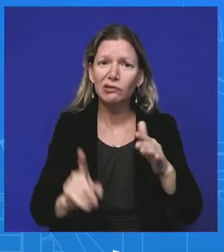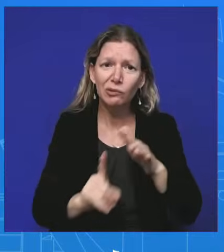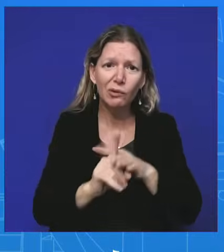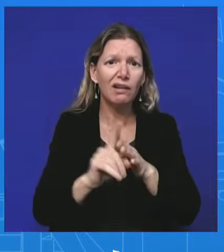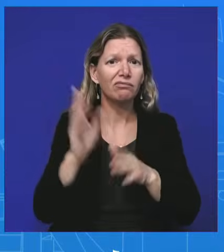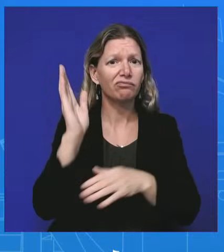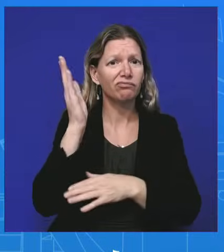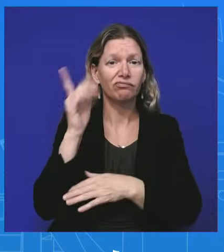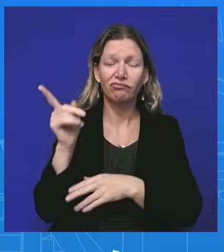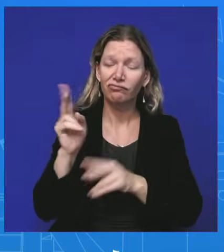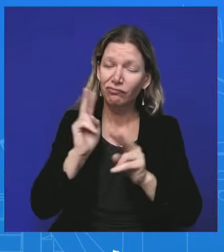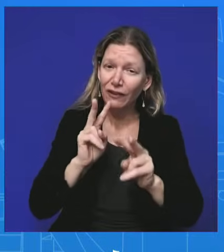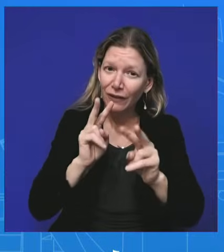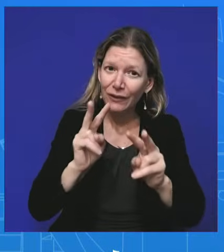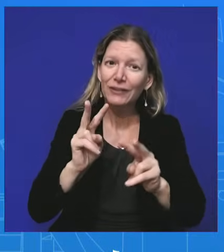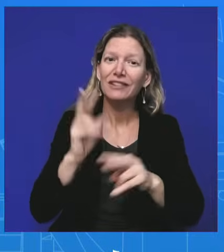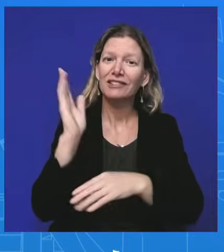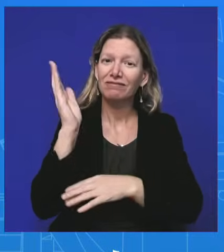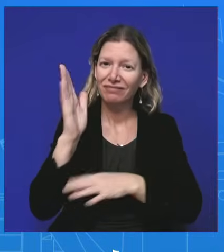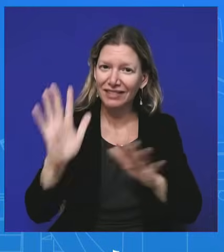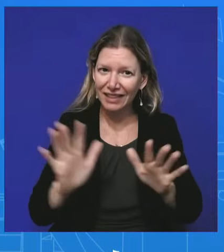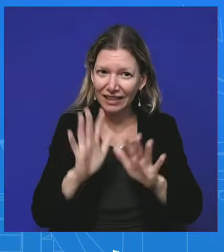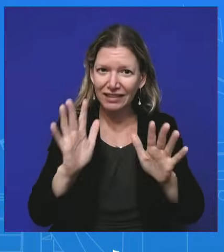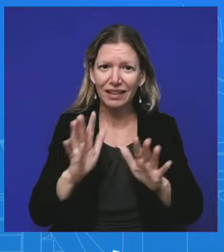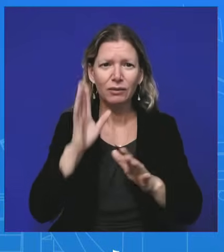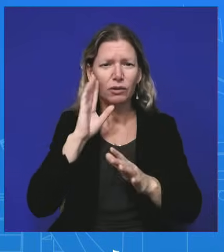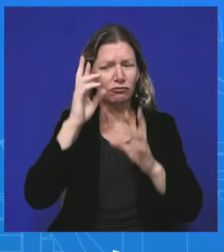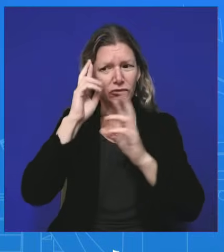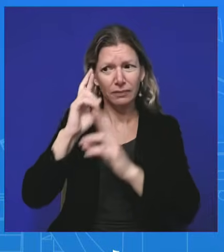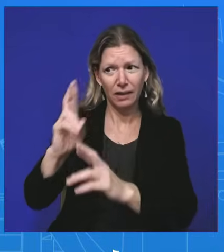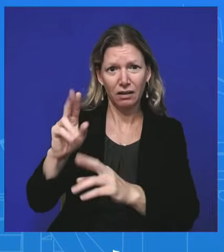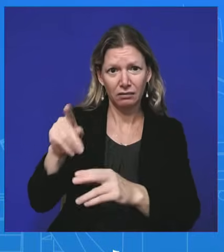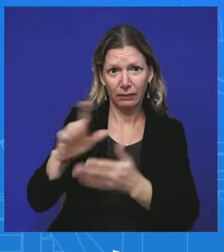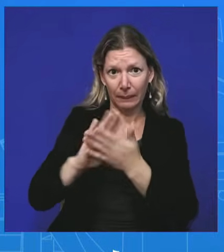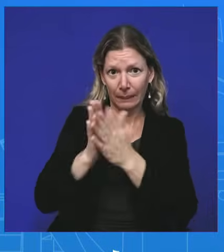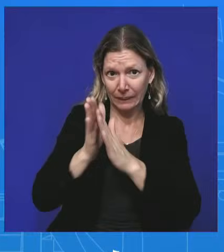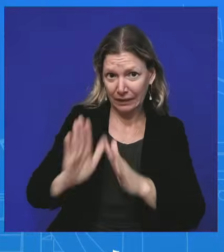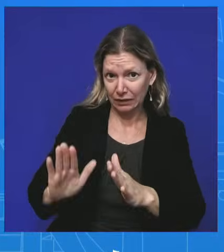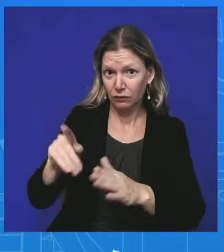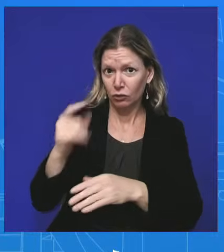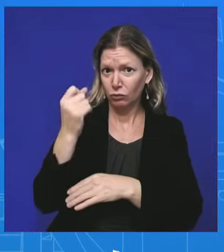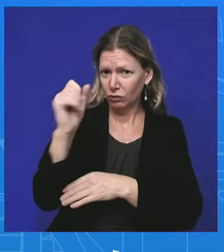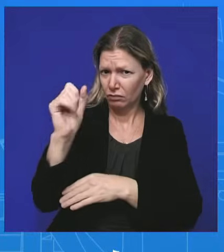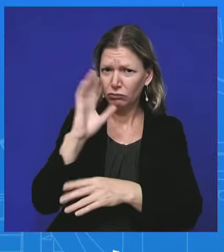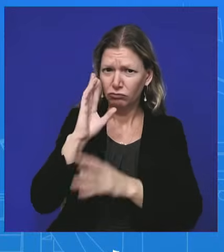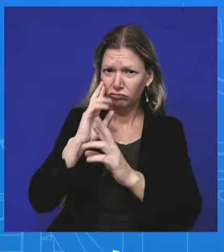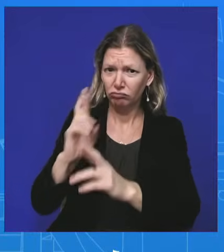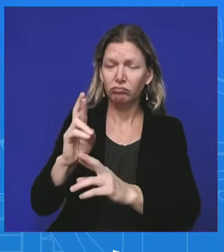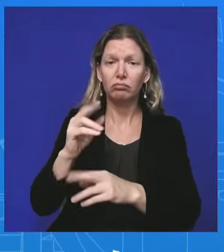It is up to Morehouse on how they want to manage that and move forward with that. But he's going to be respectful,